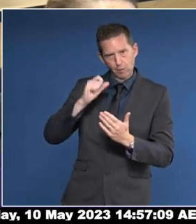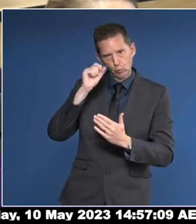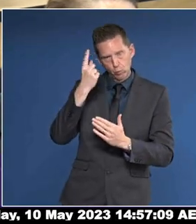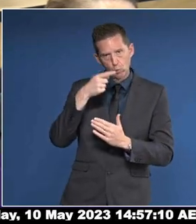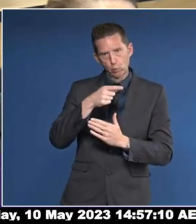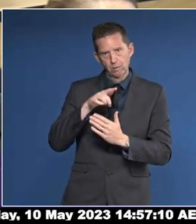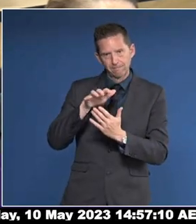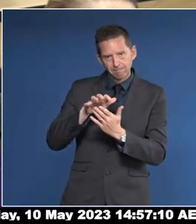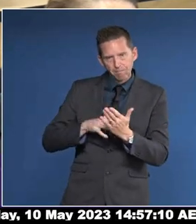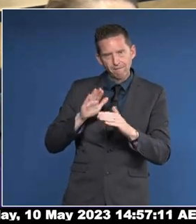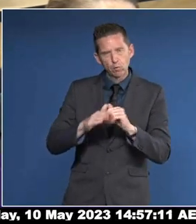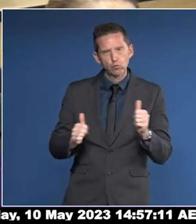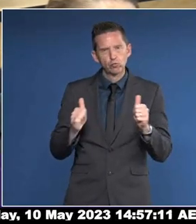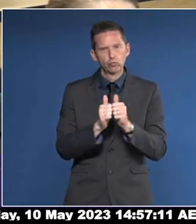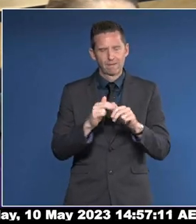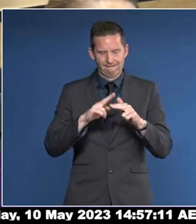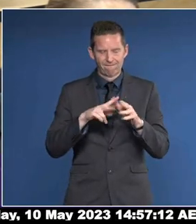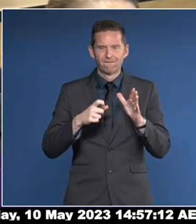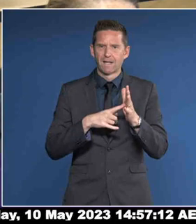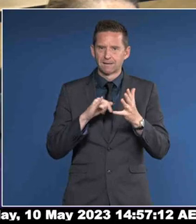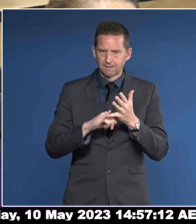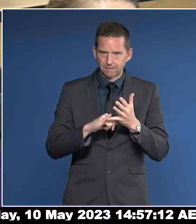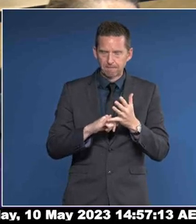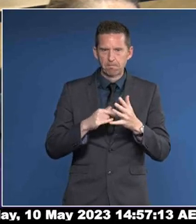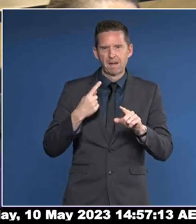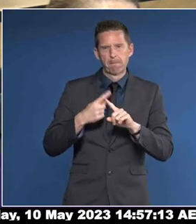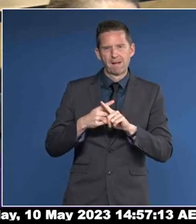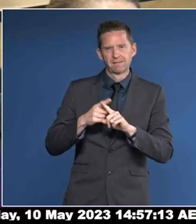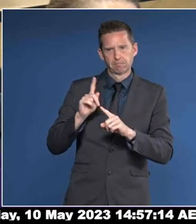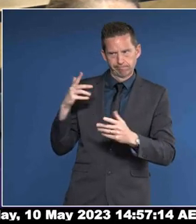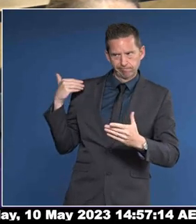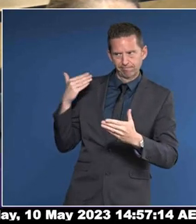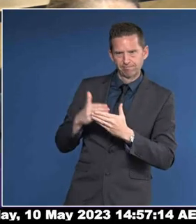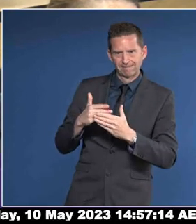facts, the indicative findings and that you've also reviewed the health-related